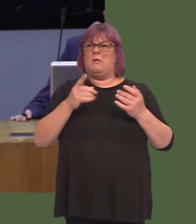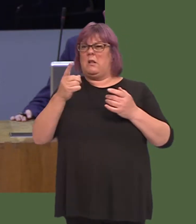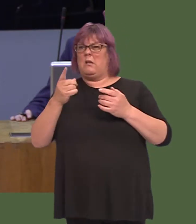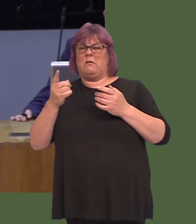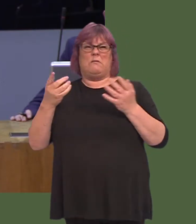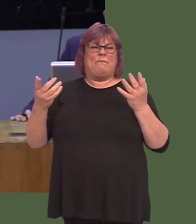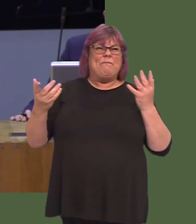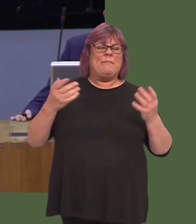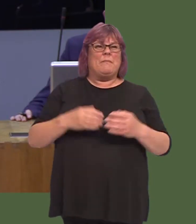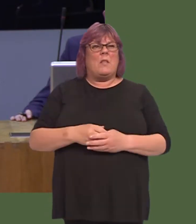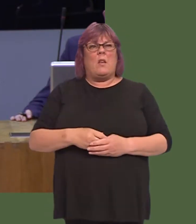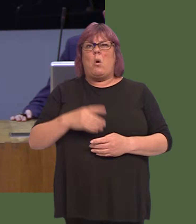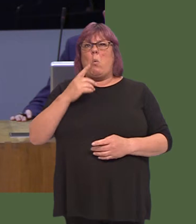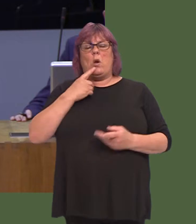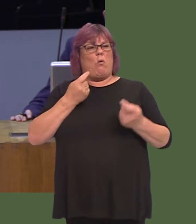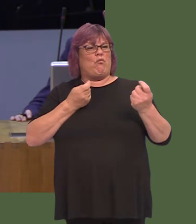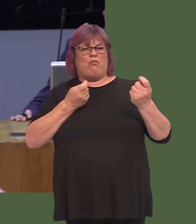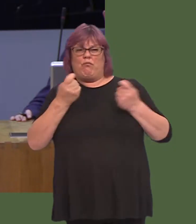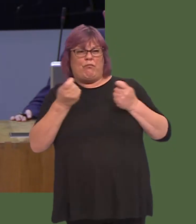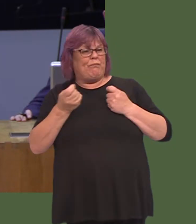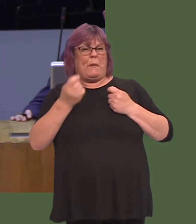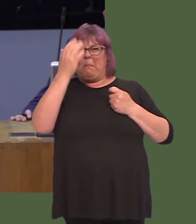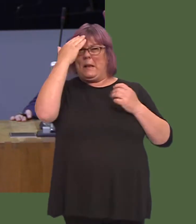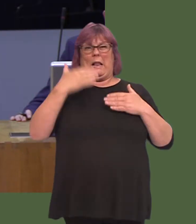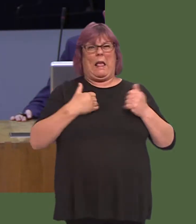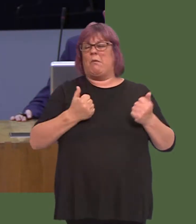We are clearly not doing enough to tackle mental health in Wales.